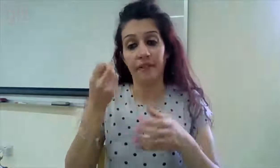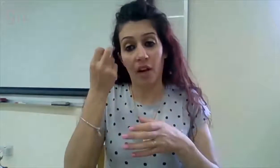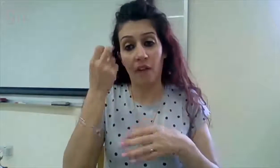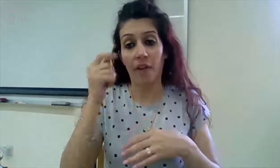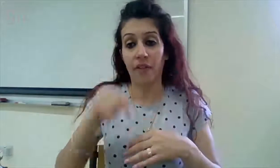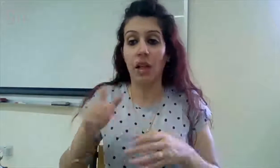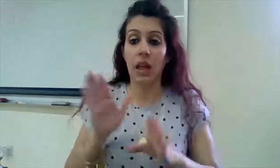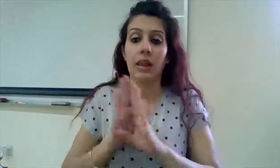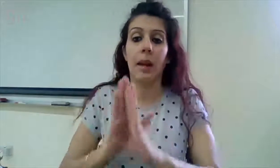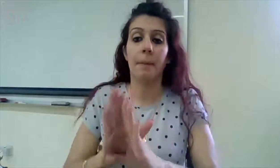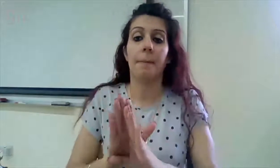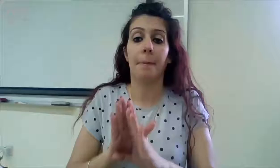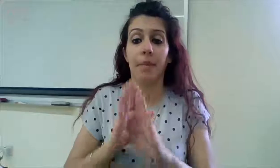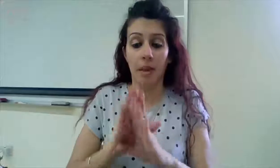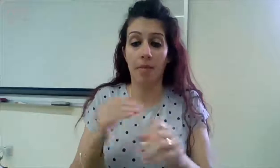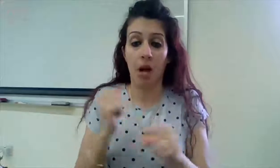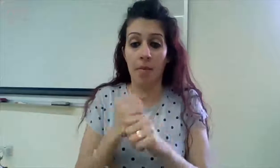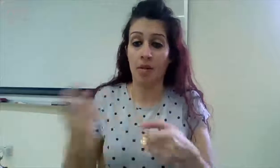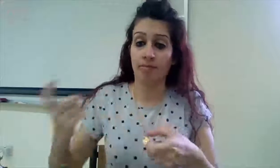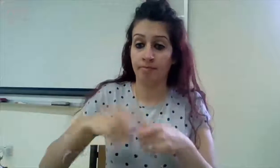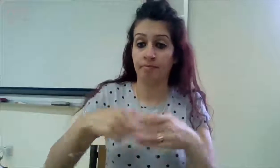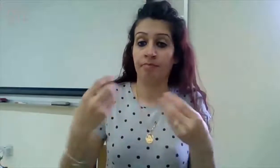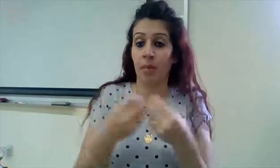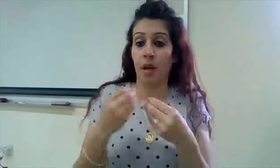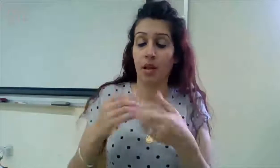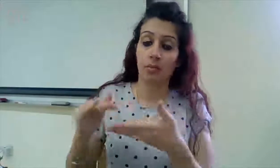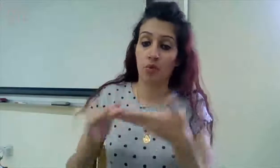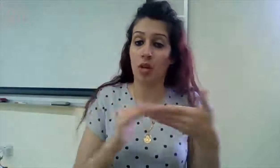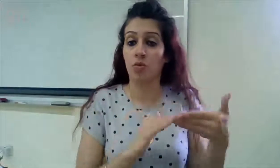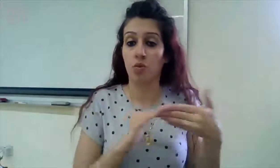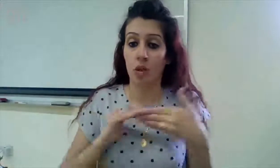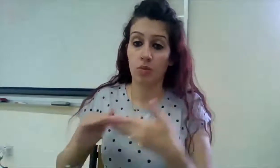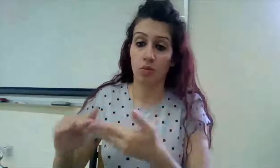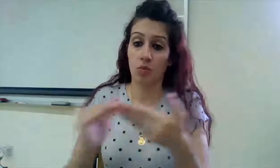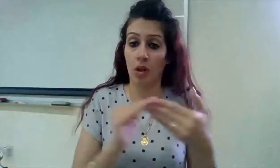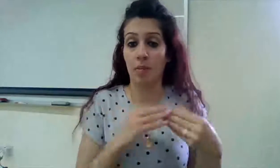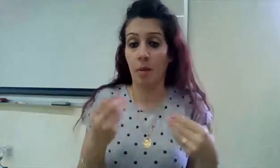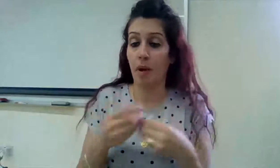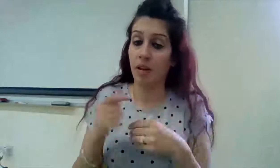we are slowly getting there with accessibility I would say but there are